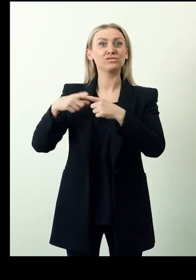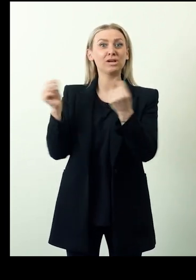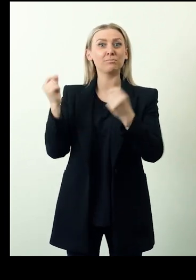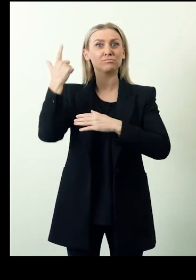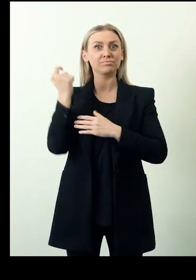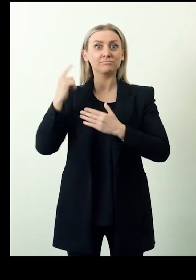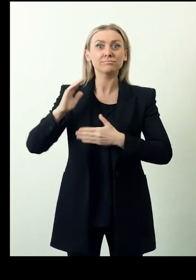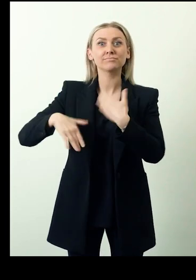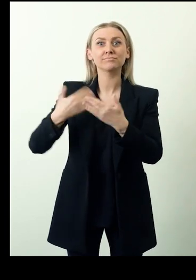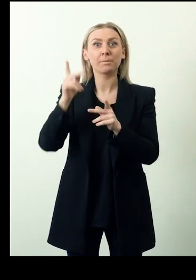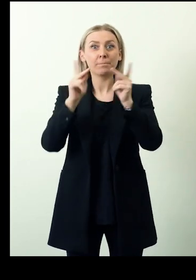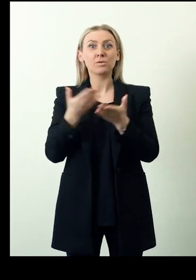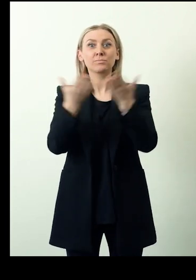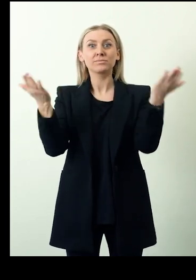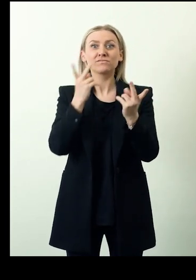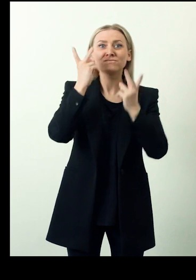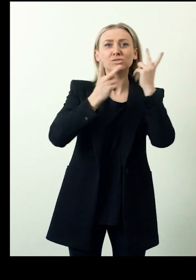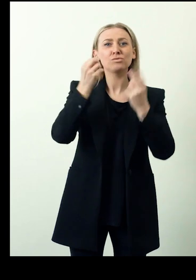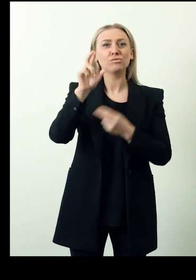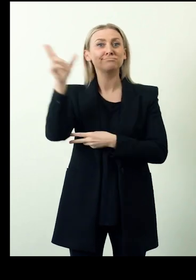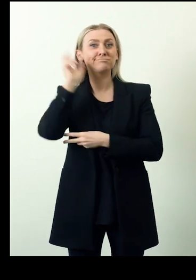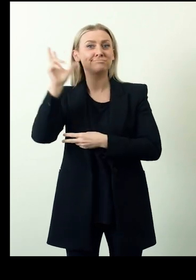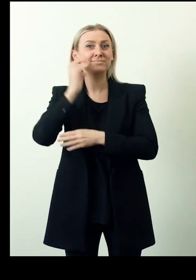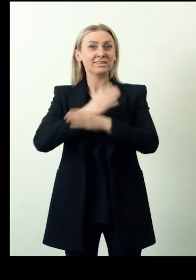Evixar that allows people with visual or hearing disabilities to access